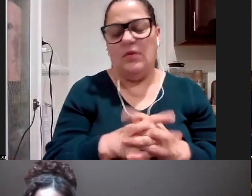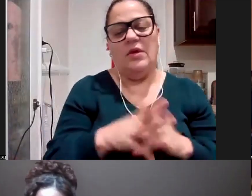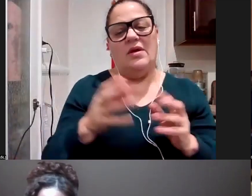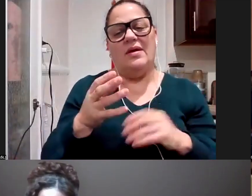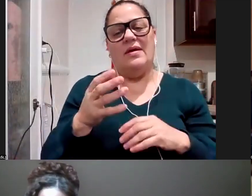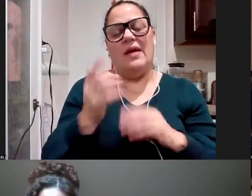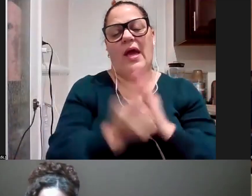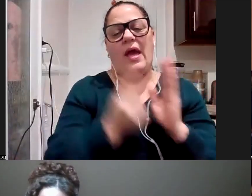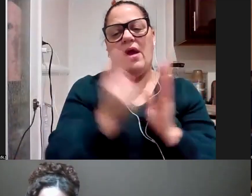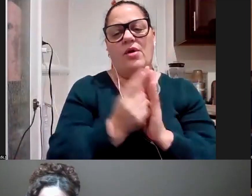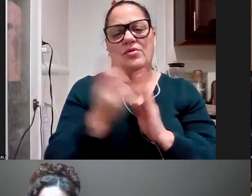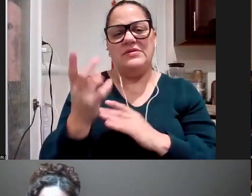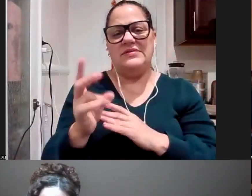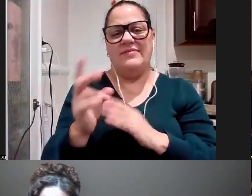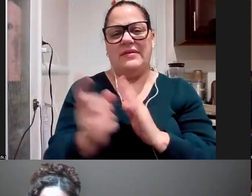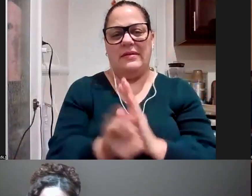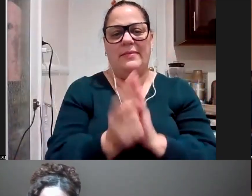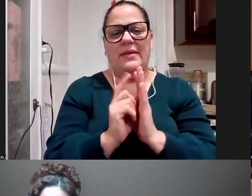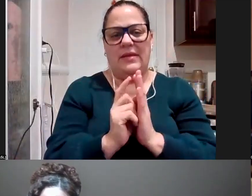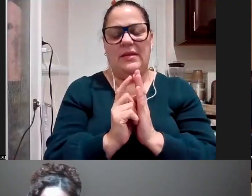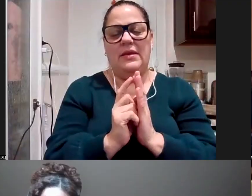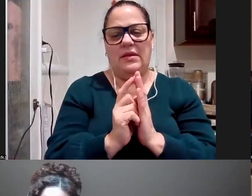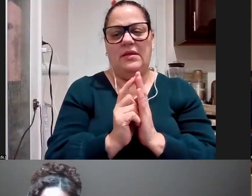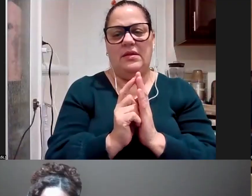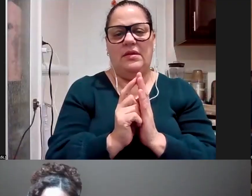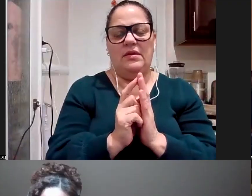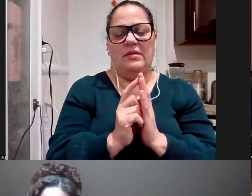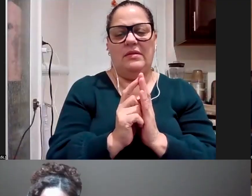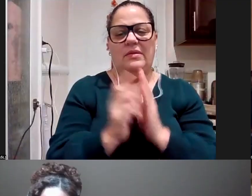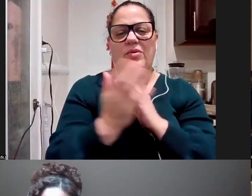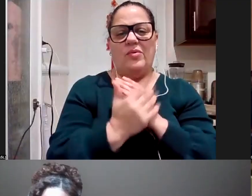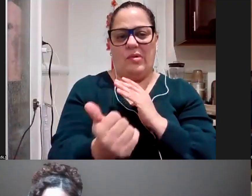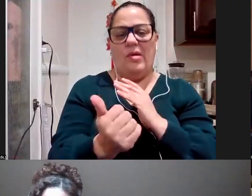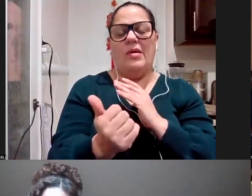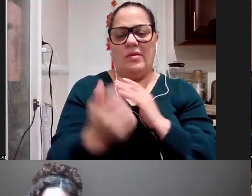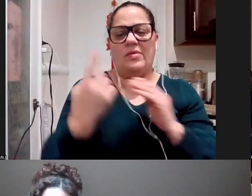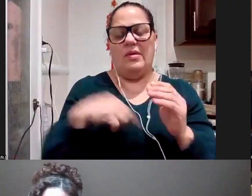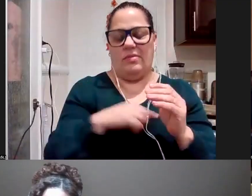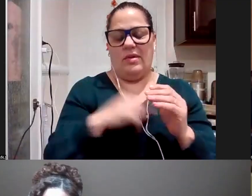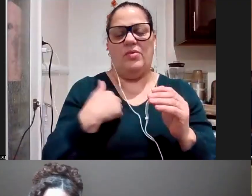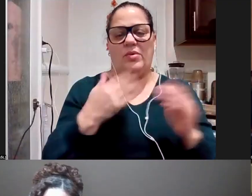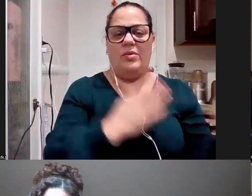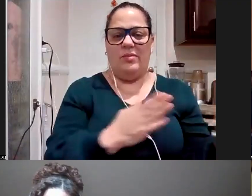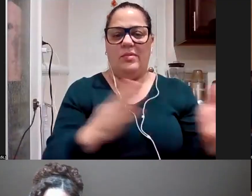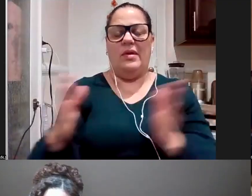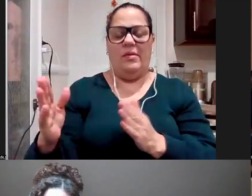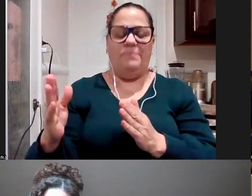uh documentary, I'll call it, that we when we were preparing or Lois was preparing to